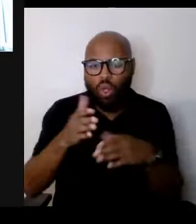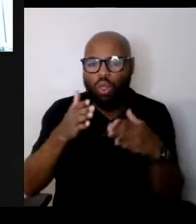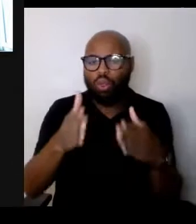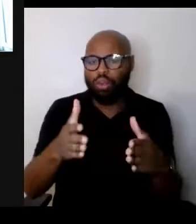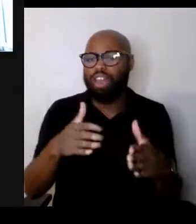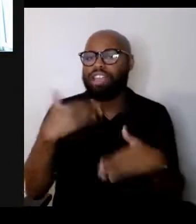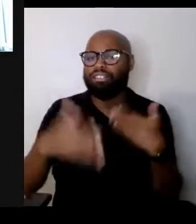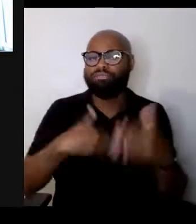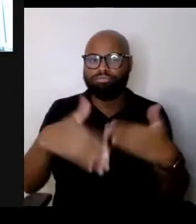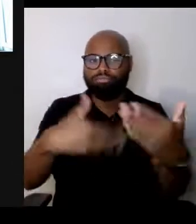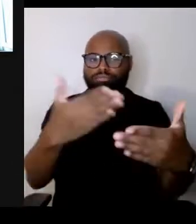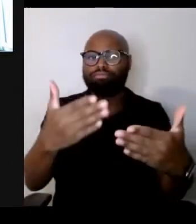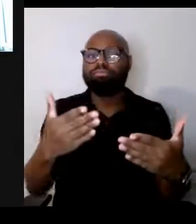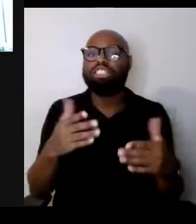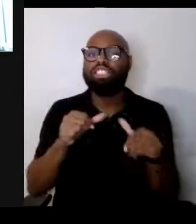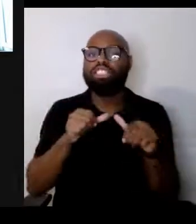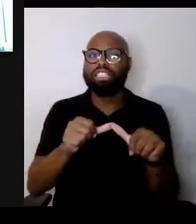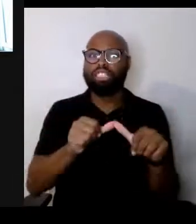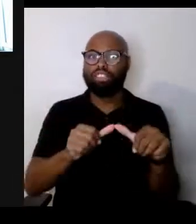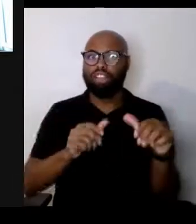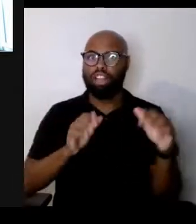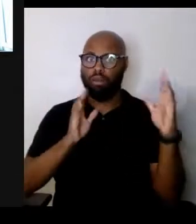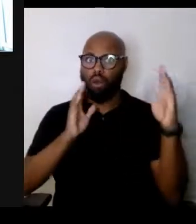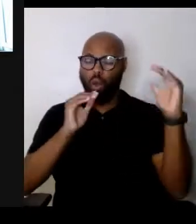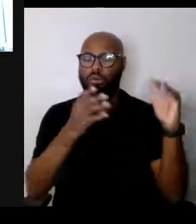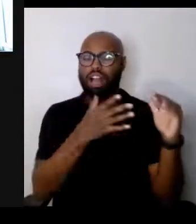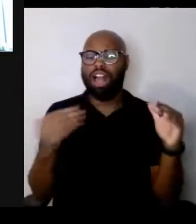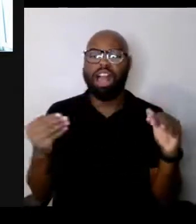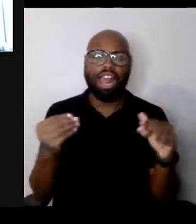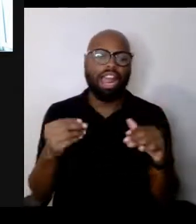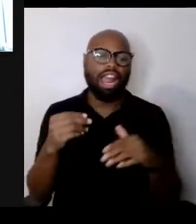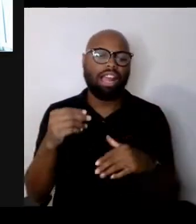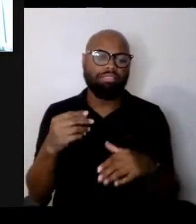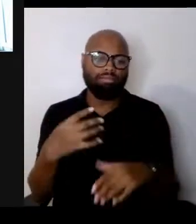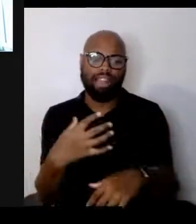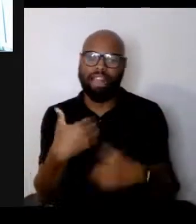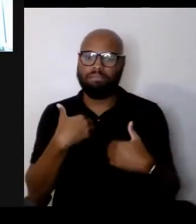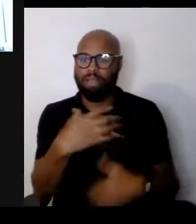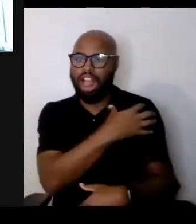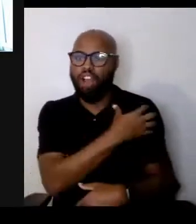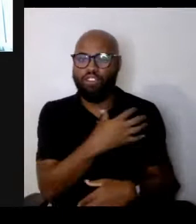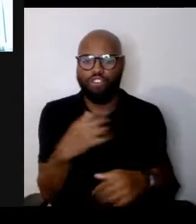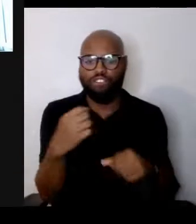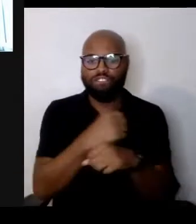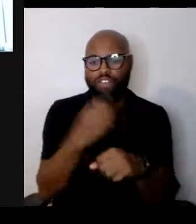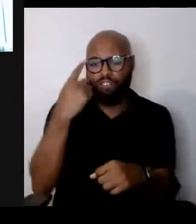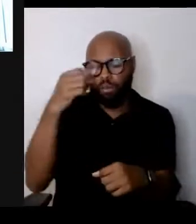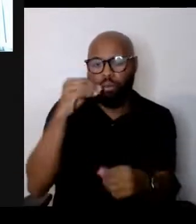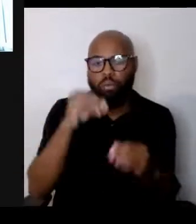but to continue to build power and fighting for more, which I think it's so important to lift that from your story